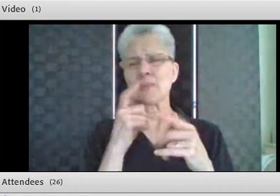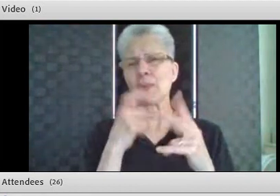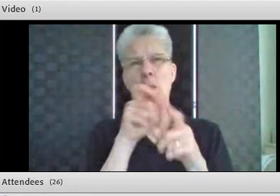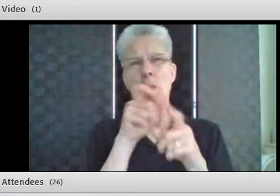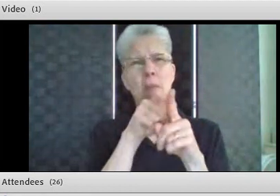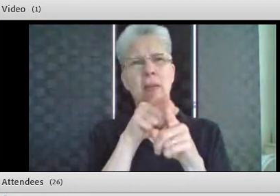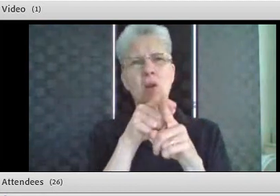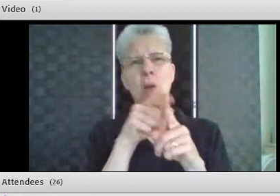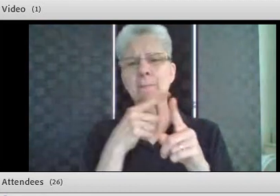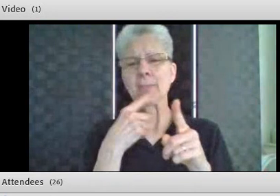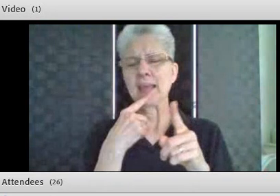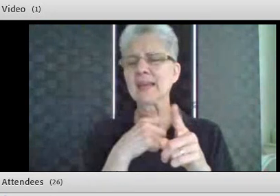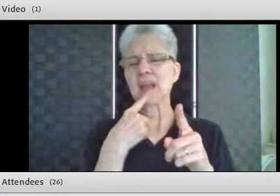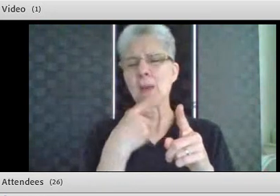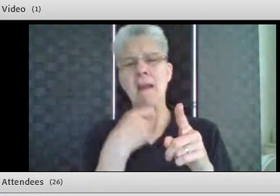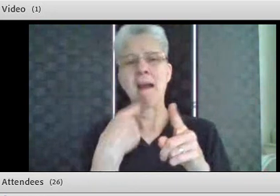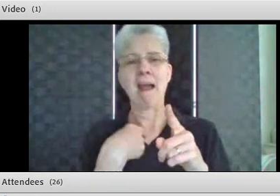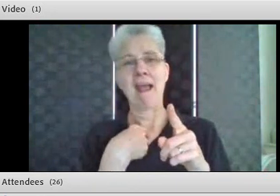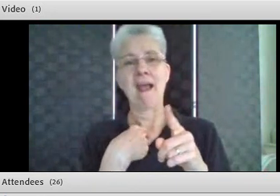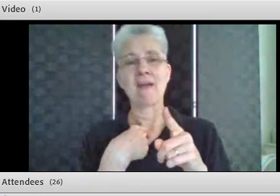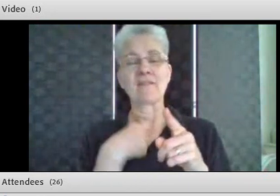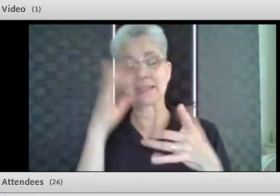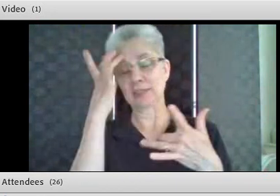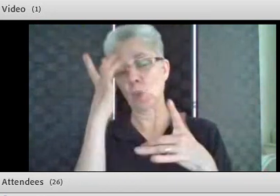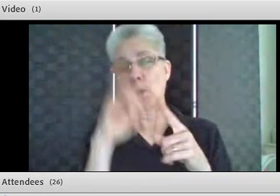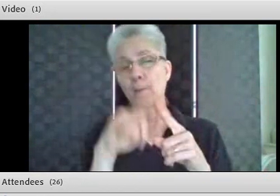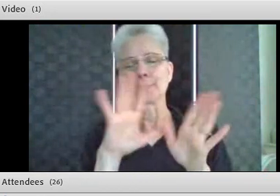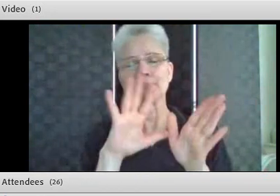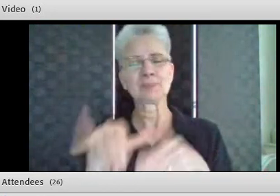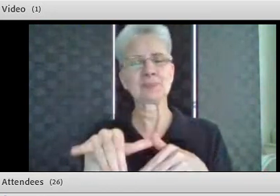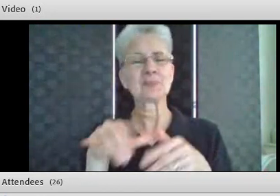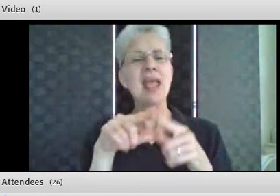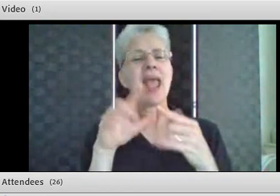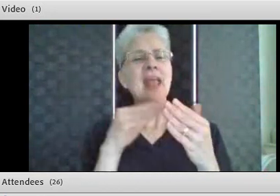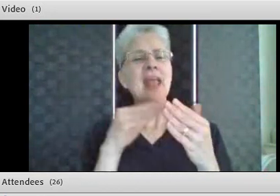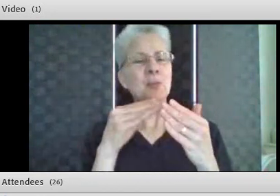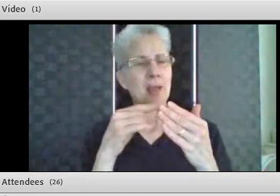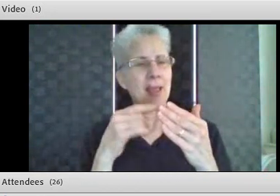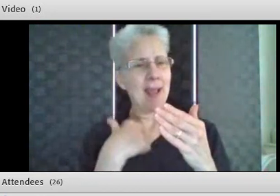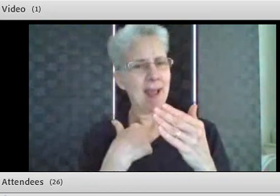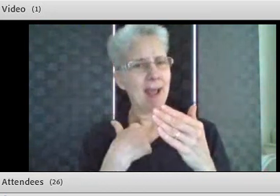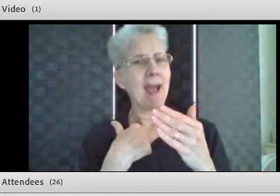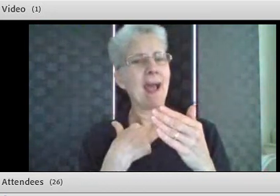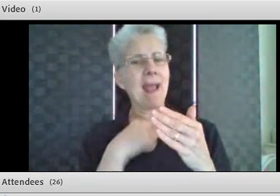I'm like, "Wait. What? That's not what everybody has?" And, you know, Ryan likes to make fun of me